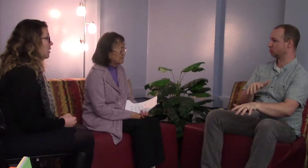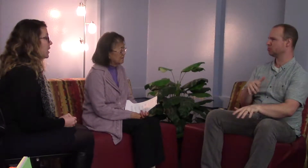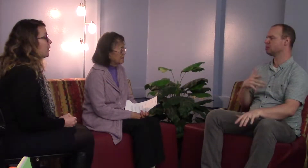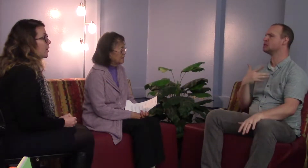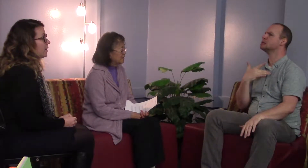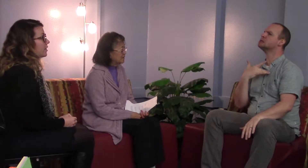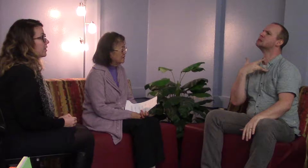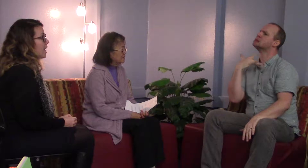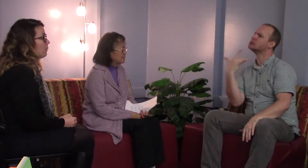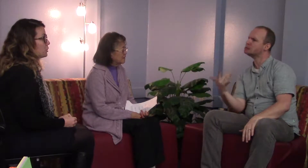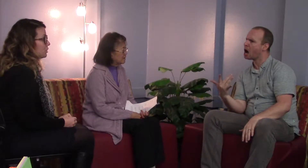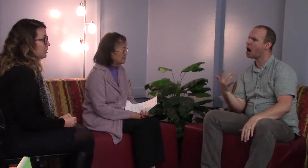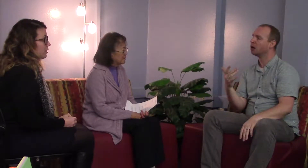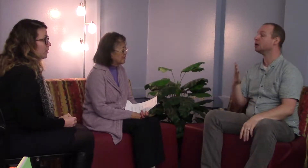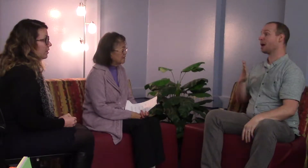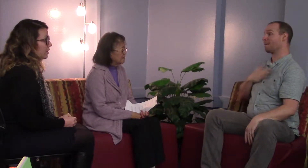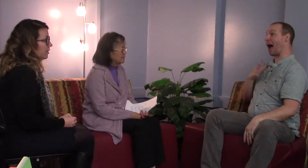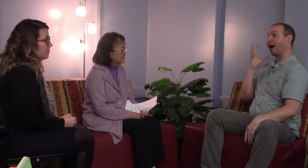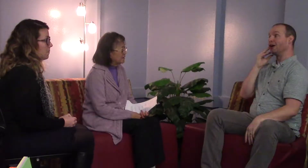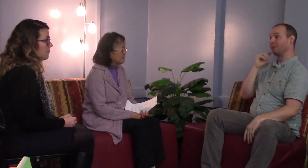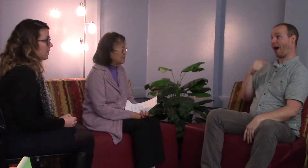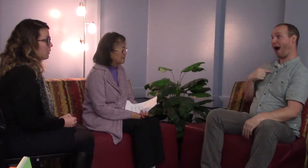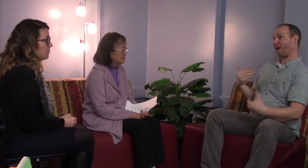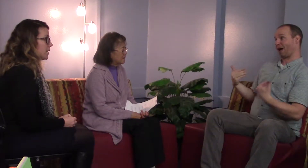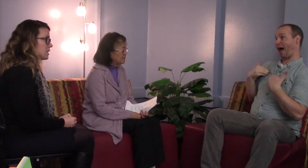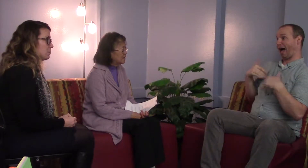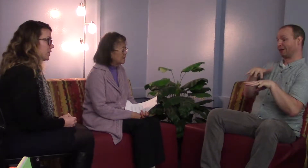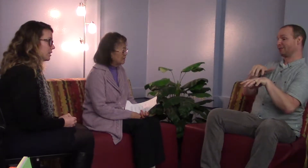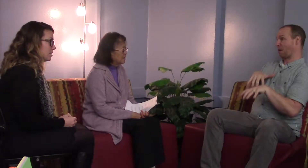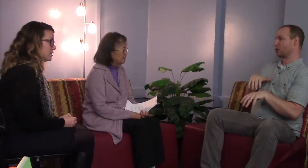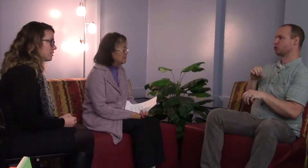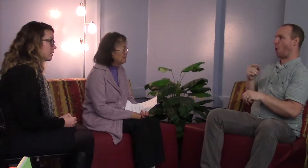On the other hand, a captioner, from my experience...